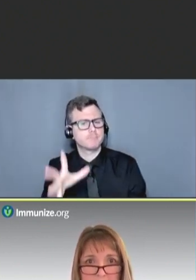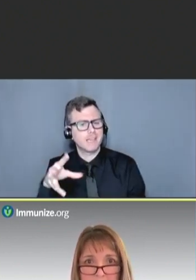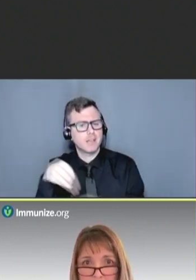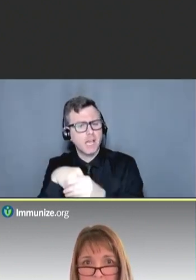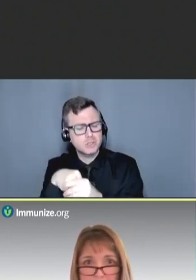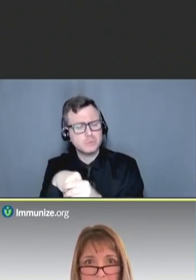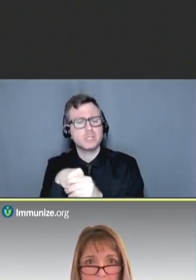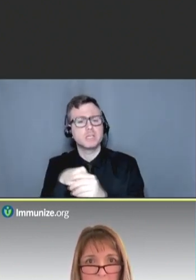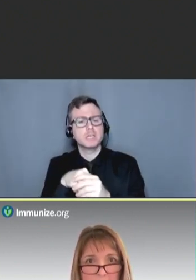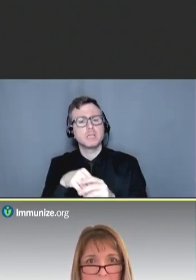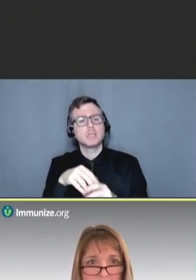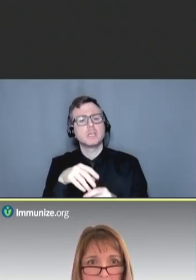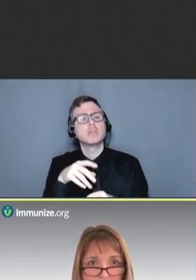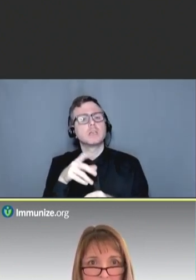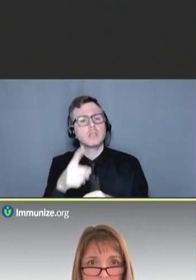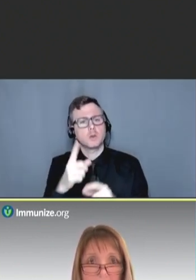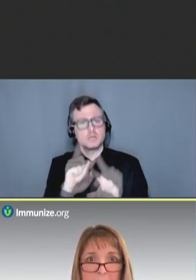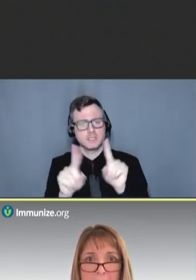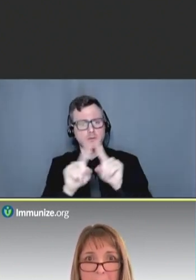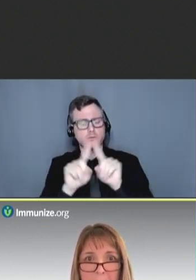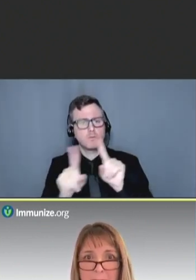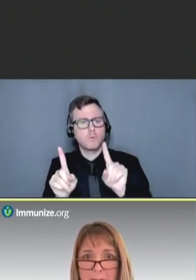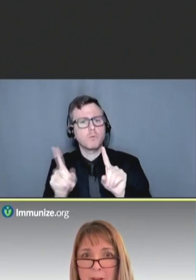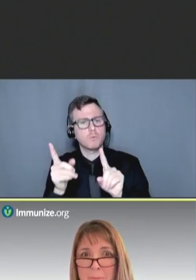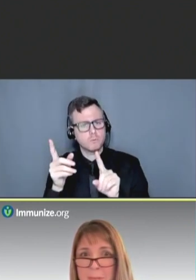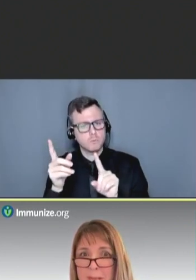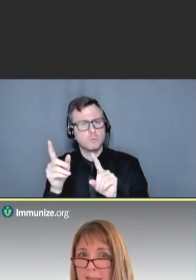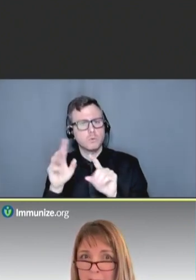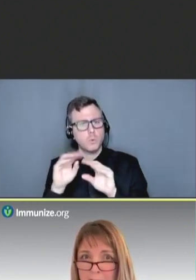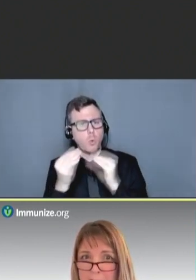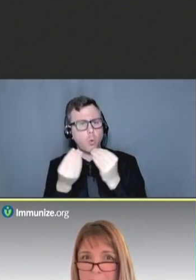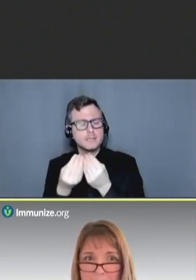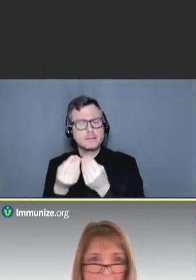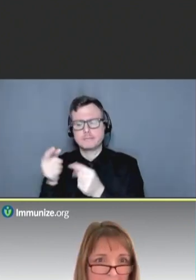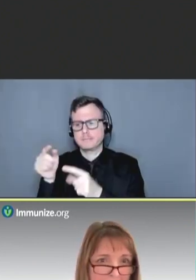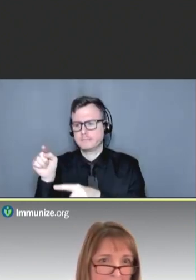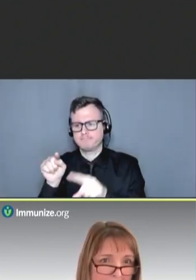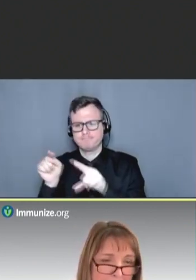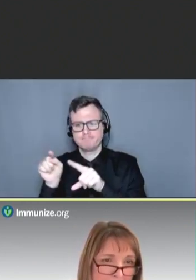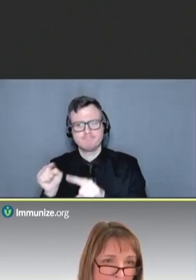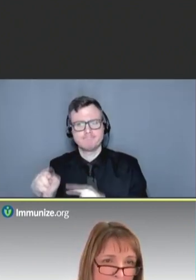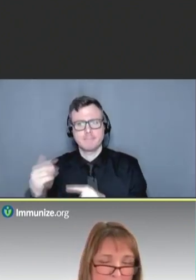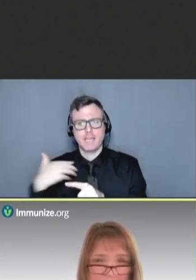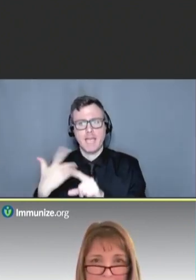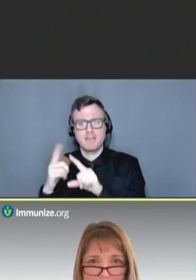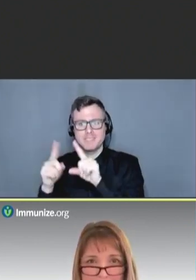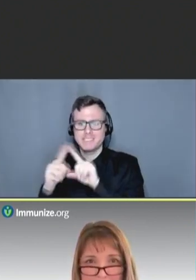of these many organizations who have many issues on their plates.